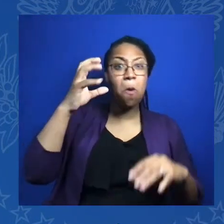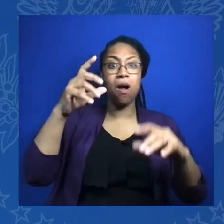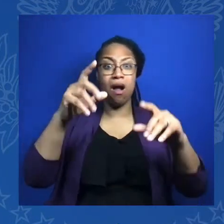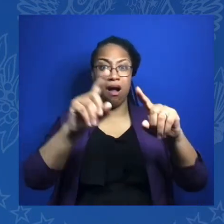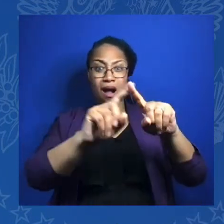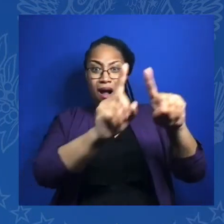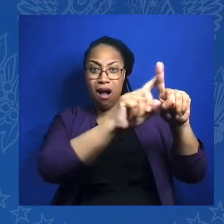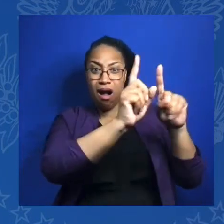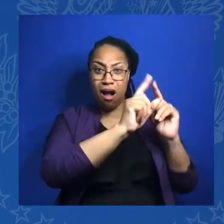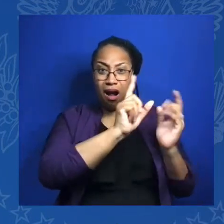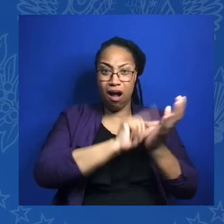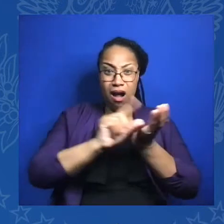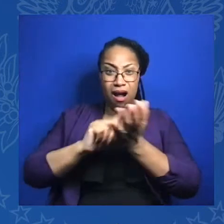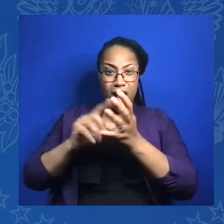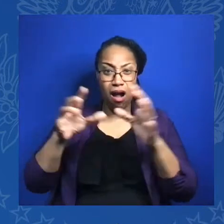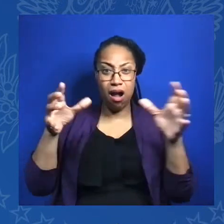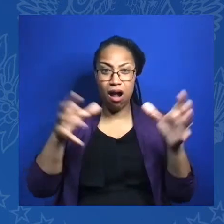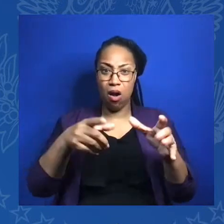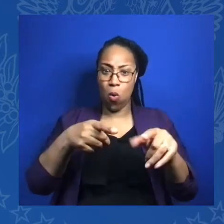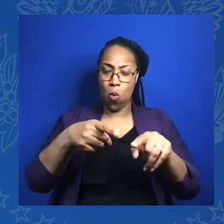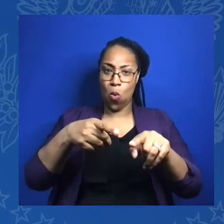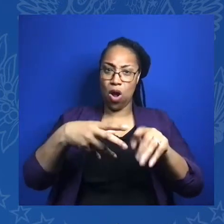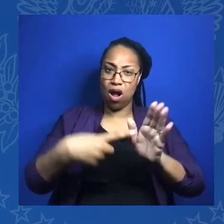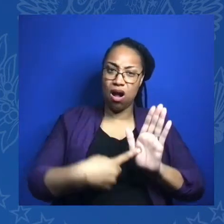in making sure America saw what she saw.